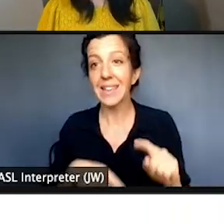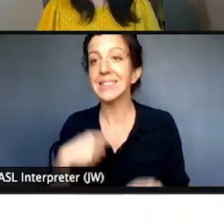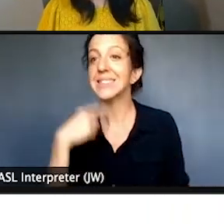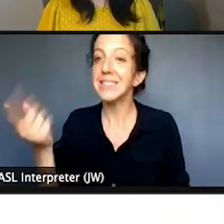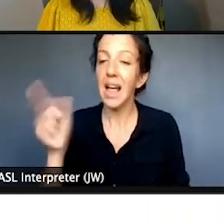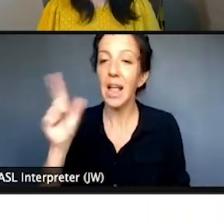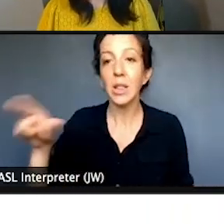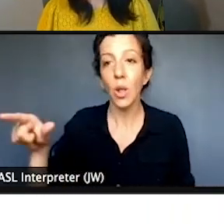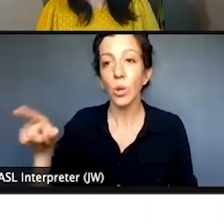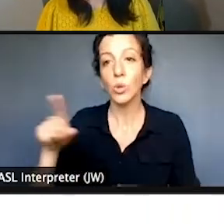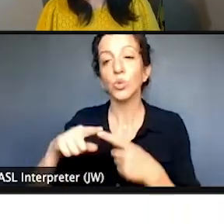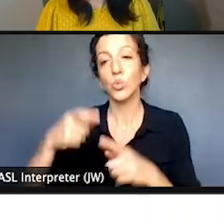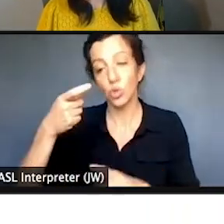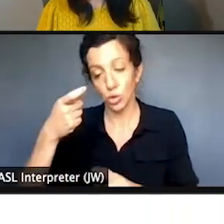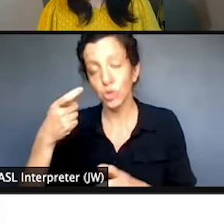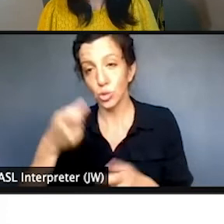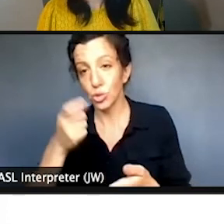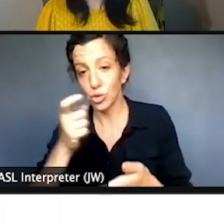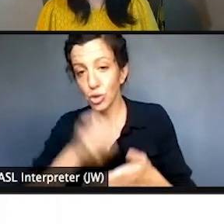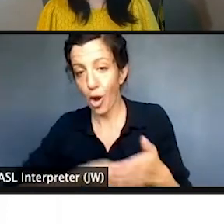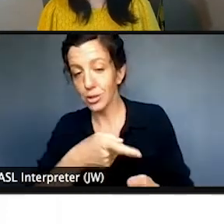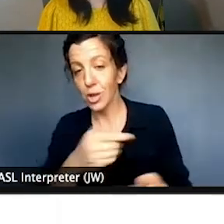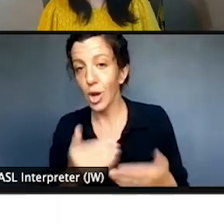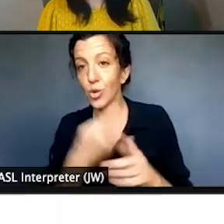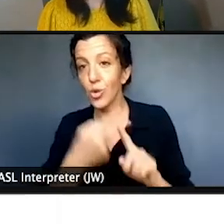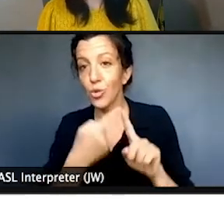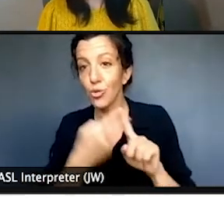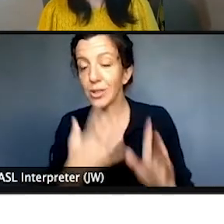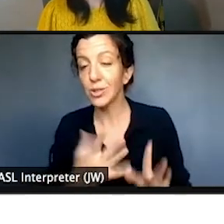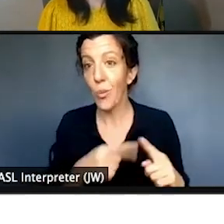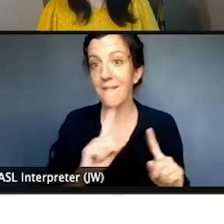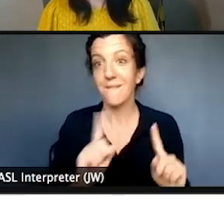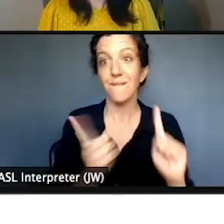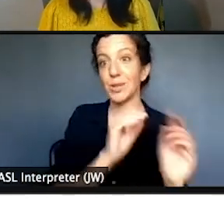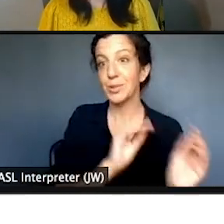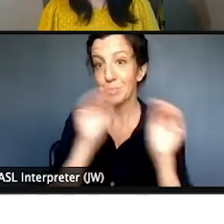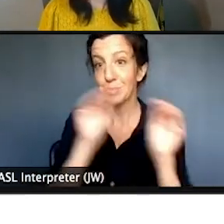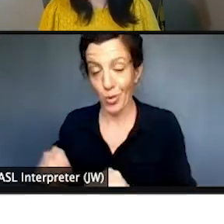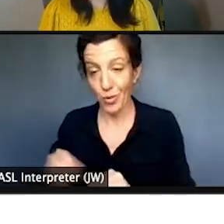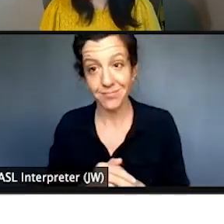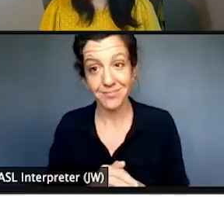really depend on the decisions that local governments take to use this new flexibility